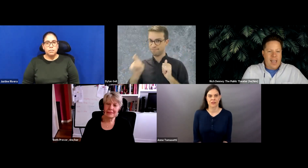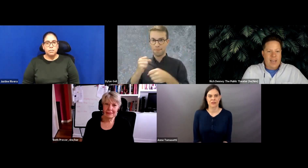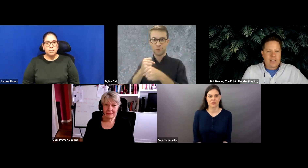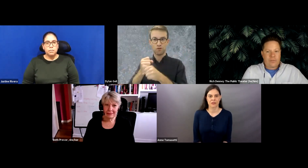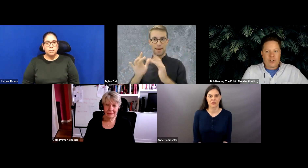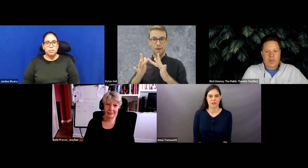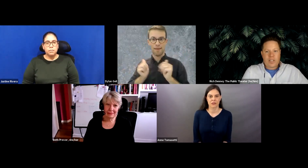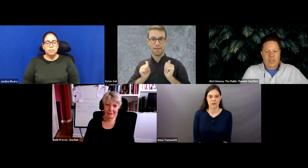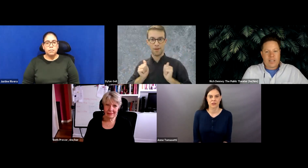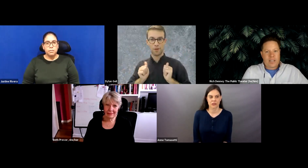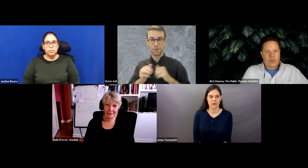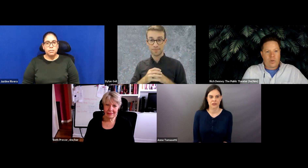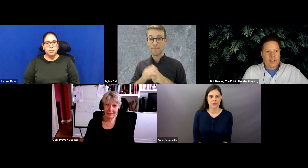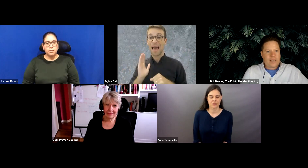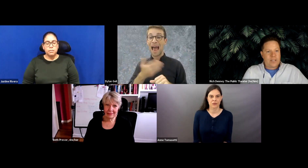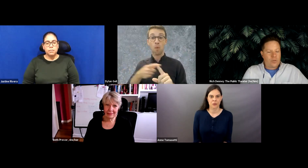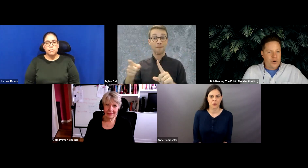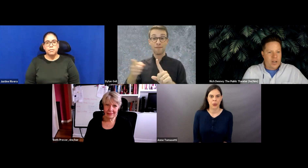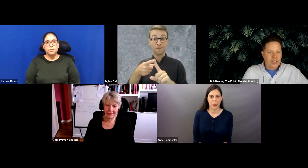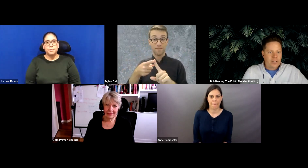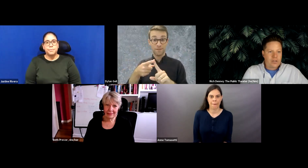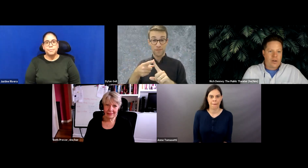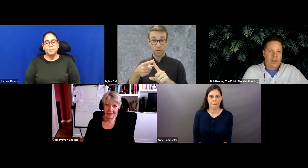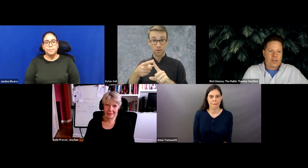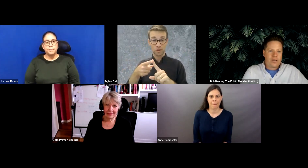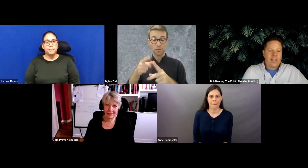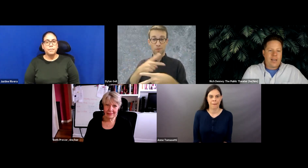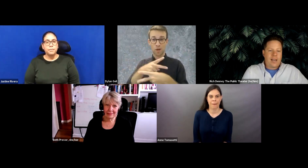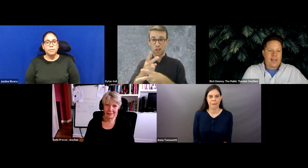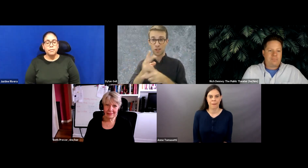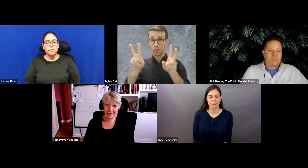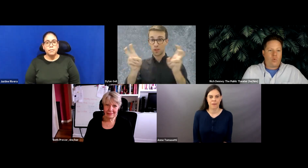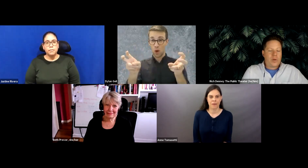And the first piece we did was a Zoom production called What Do